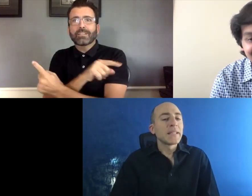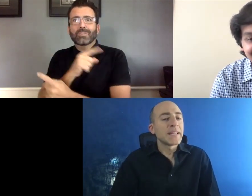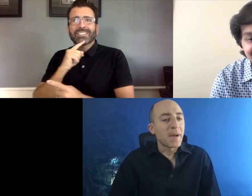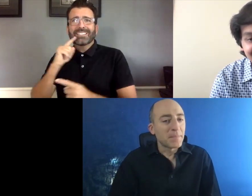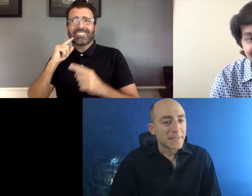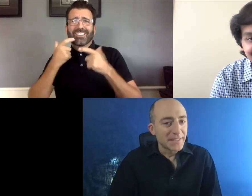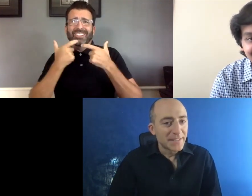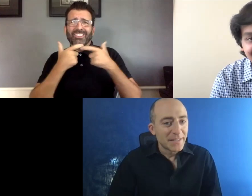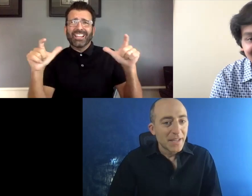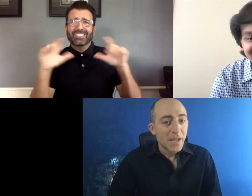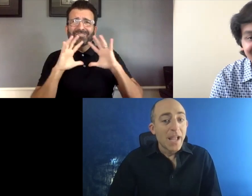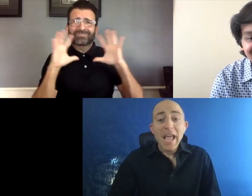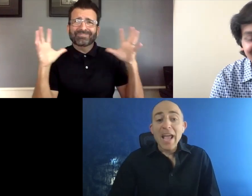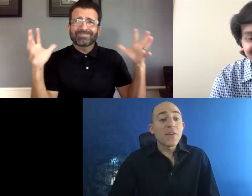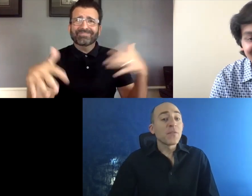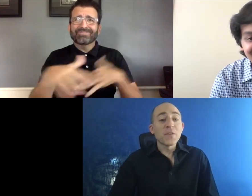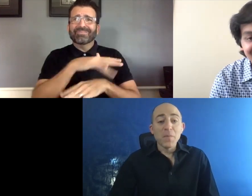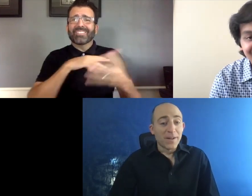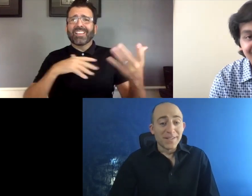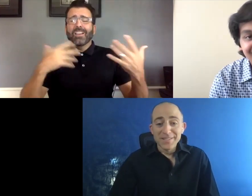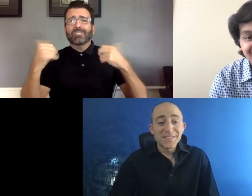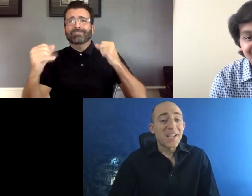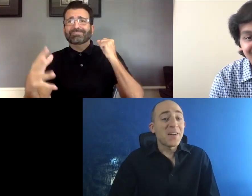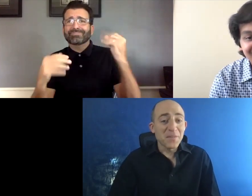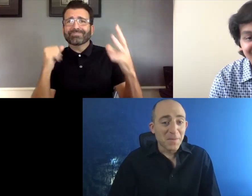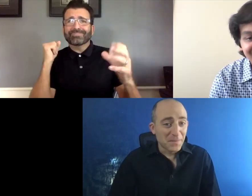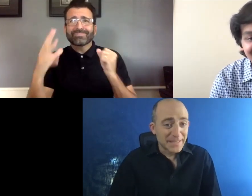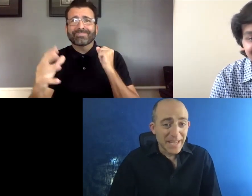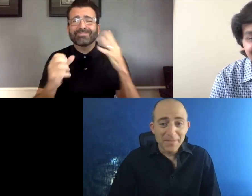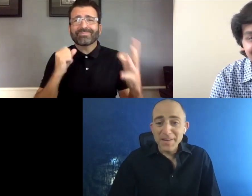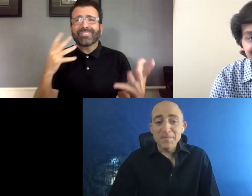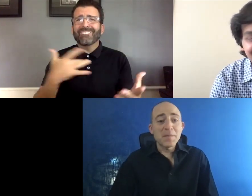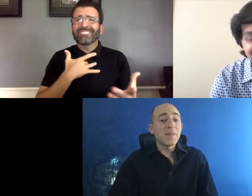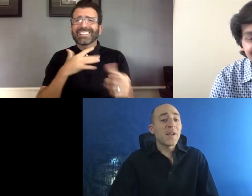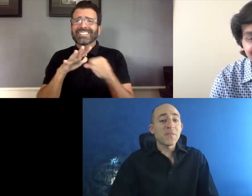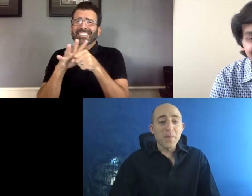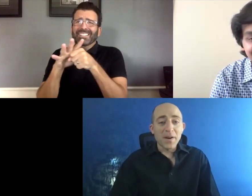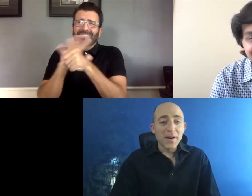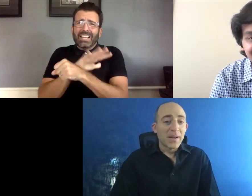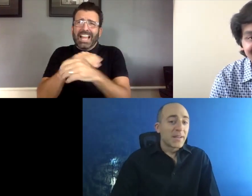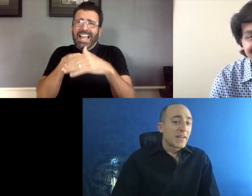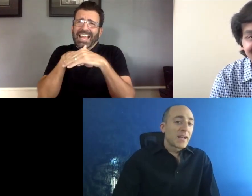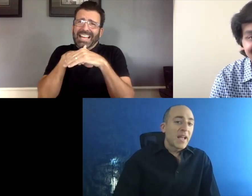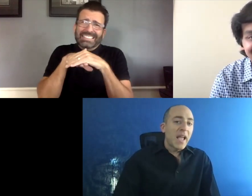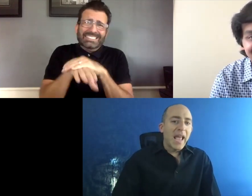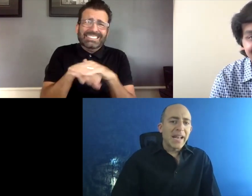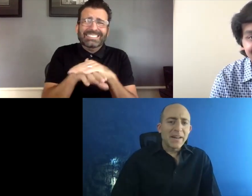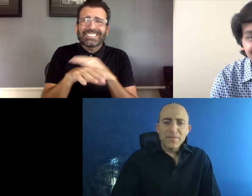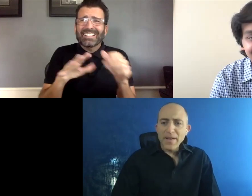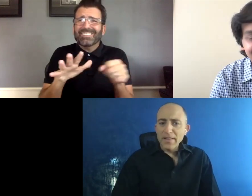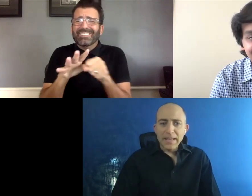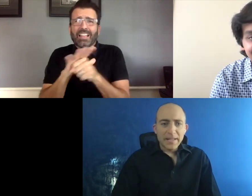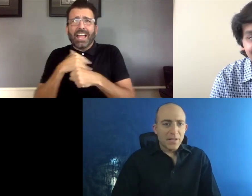the opposite. Everyone everyone was deaf - deaf people everywhere and it felt like you, know,